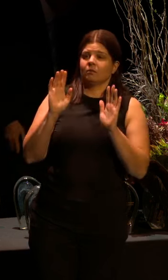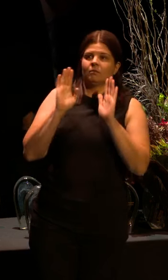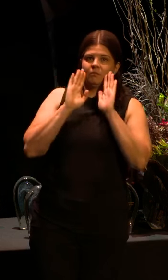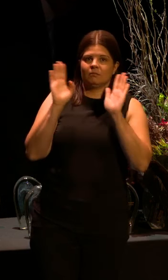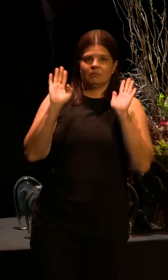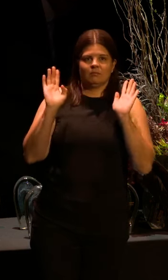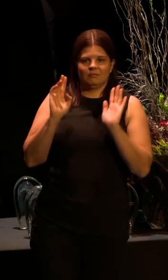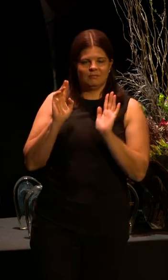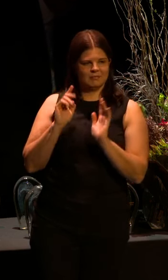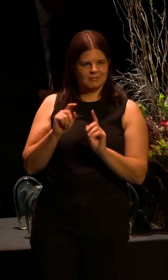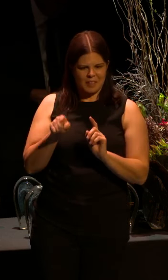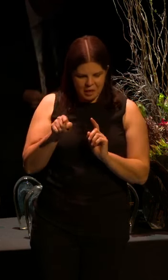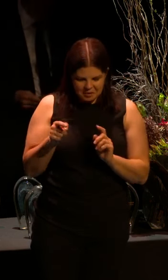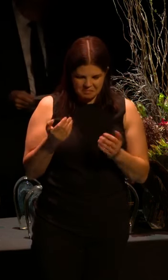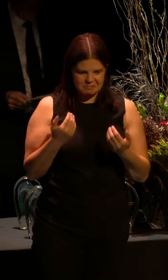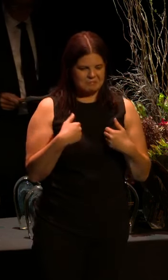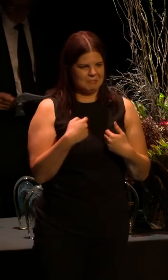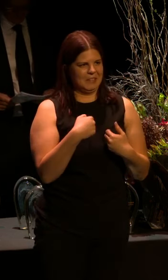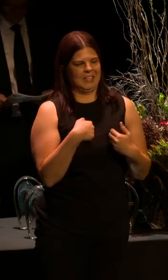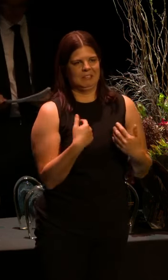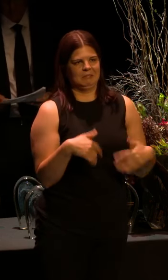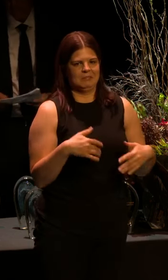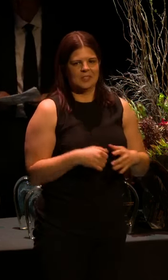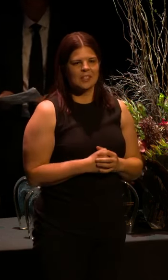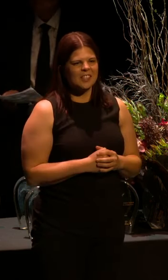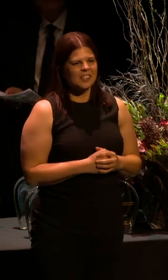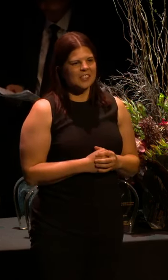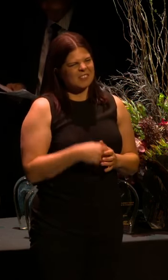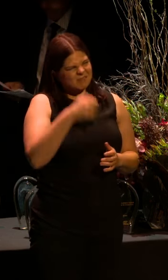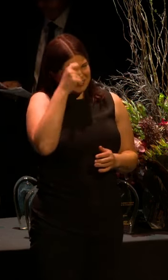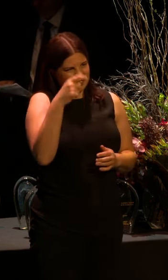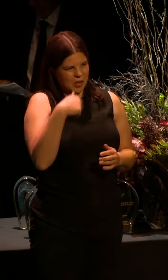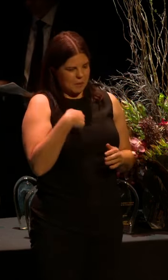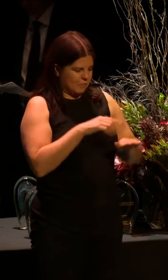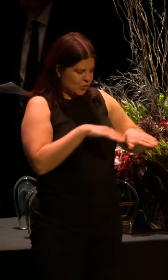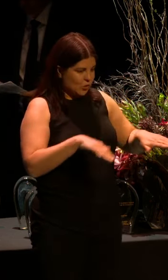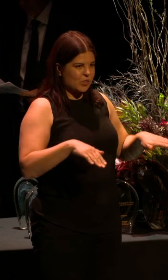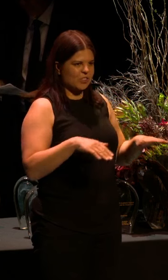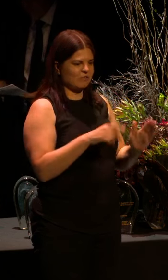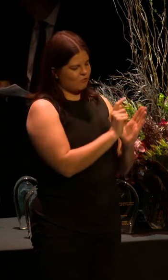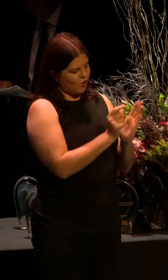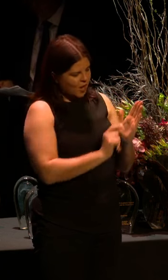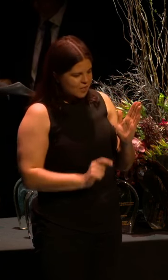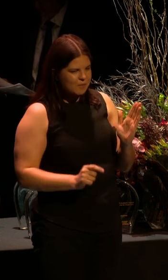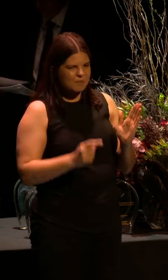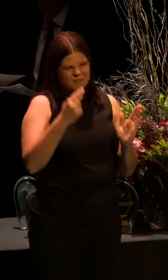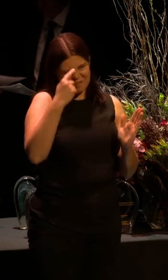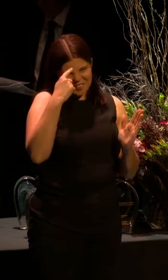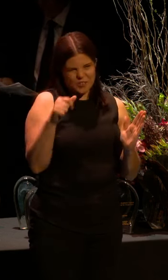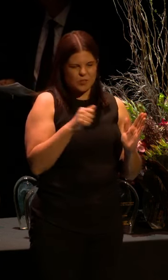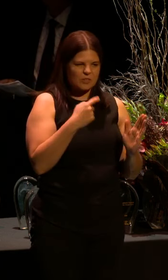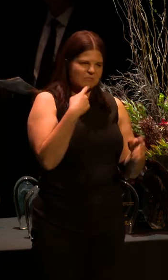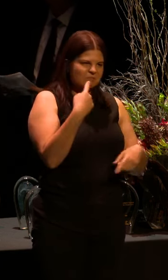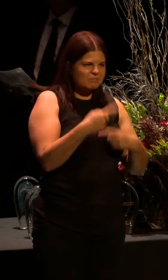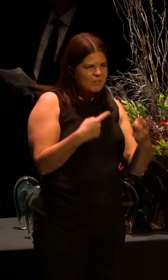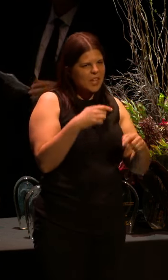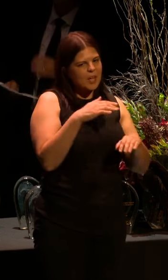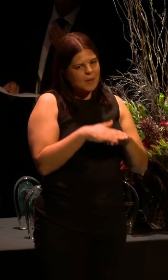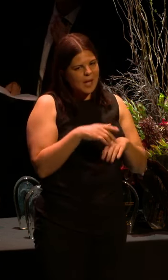Because I'm a children's writer, you probably expect me to talk about literacy and the value of reading 1,000 books to your child before they turn four.